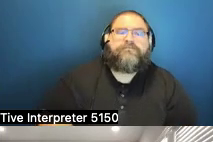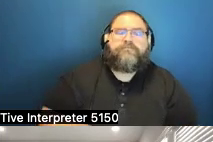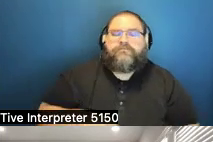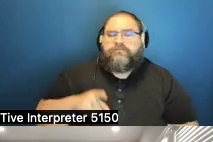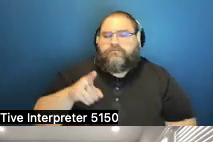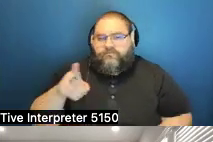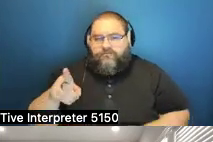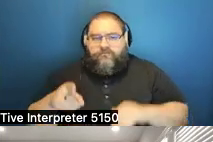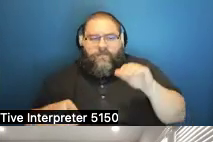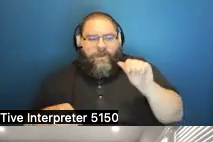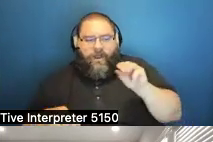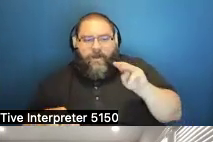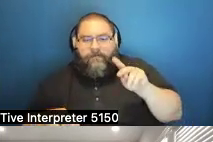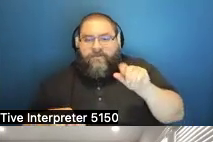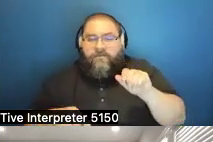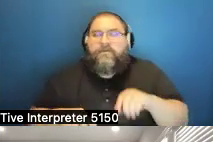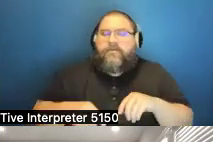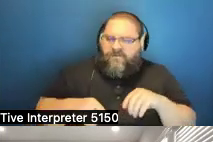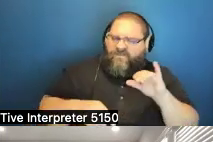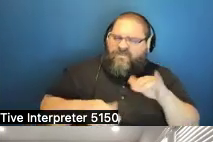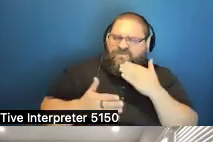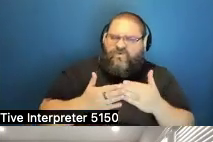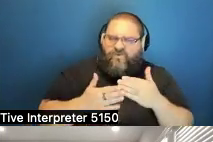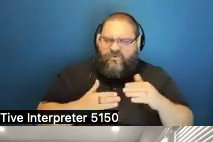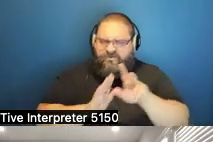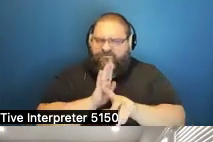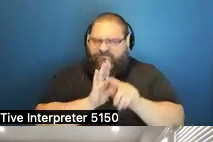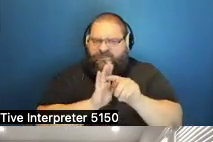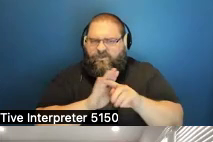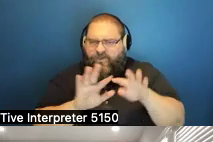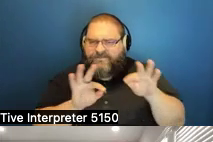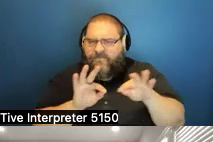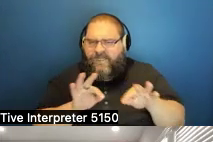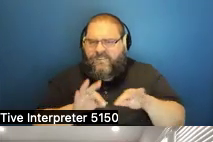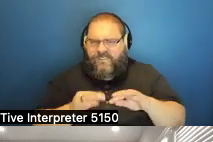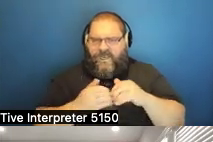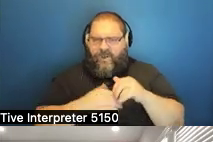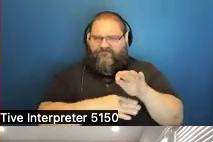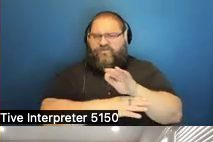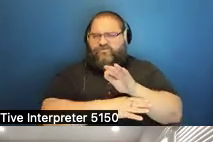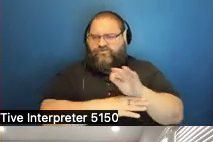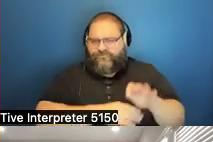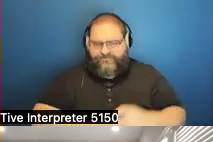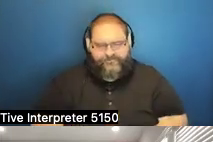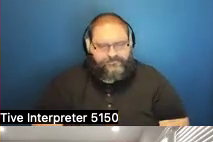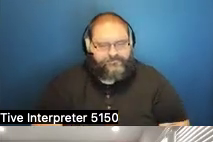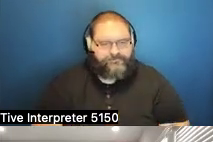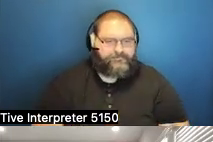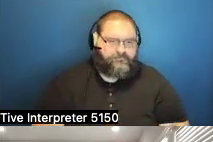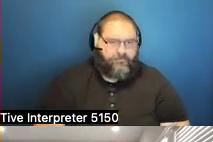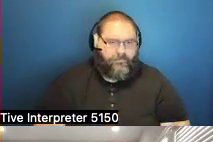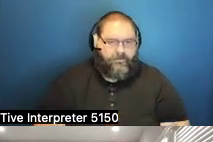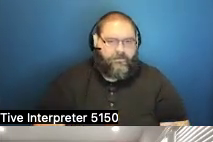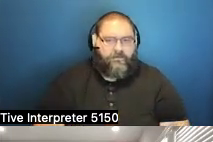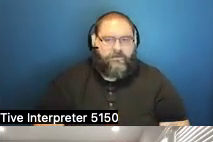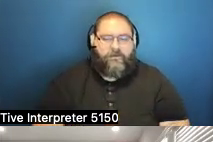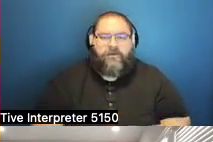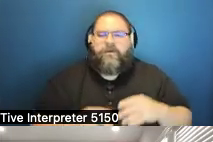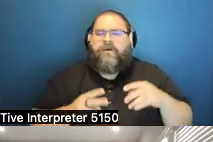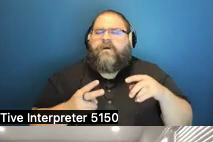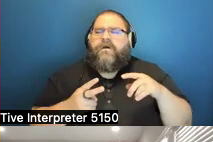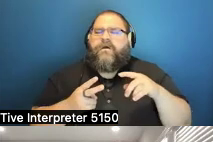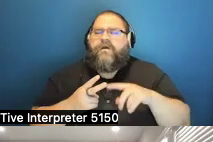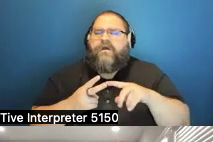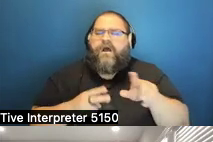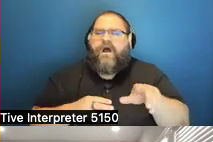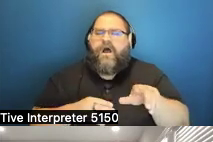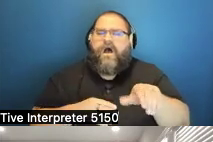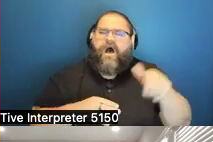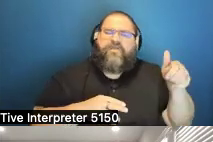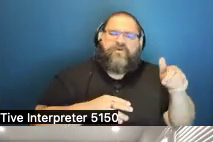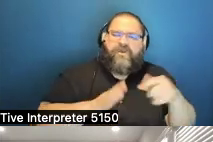19:47:32 There's like any other normal swallow… 19:47:43